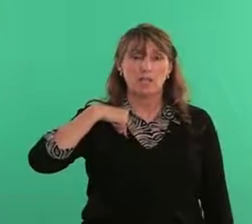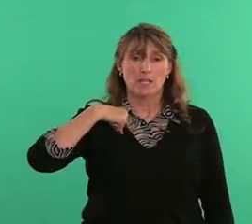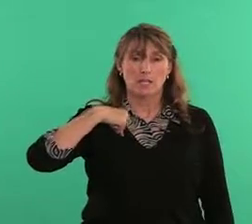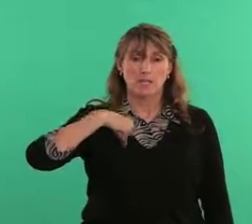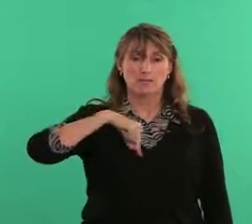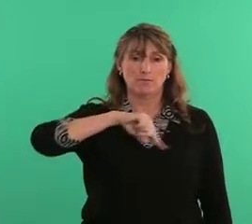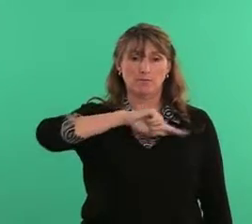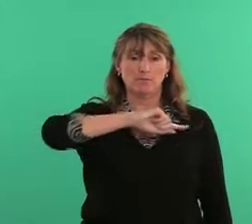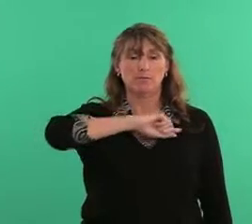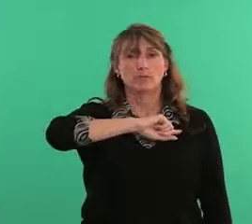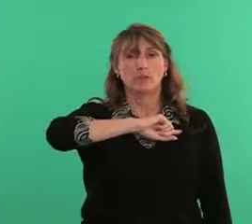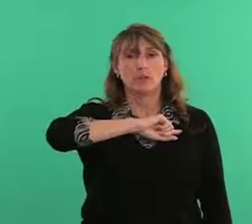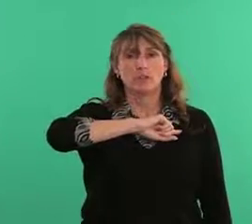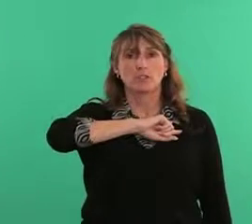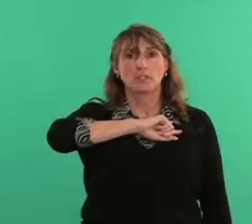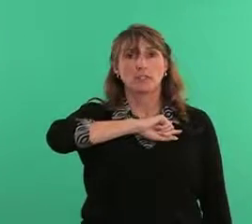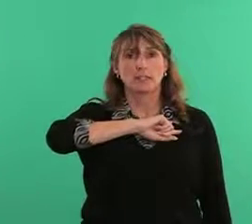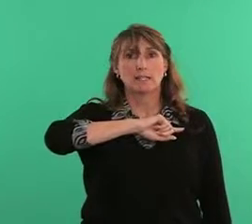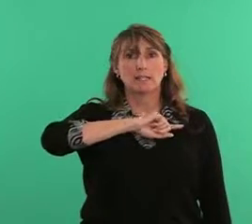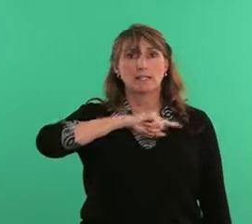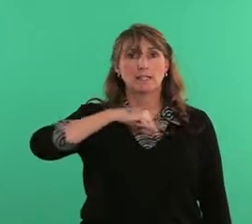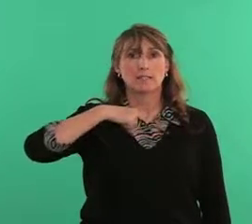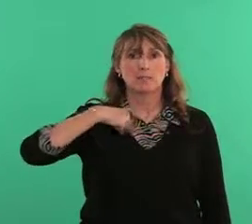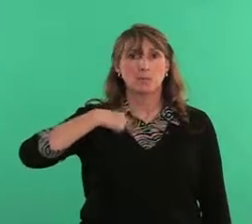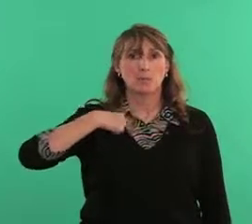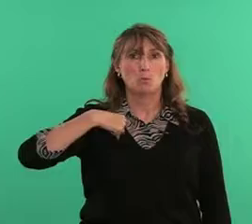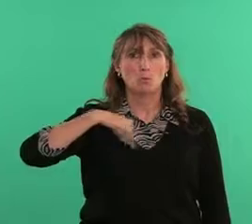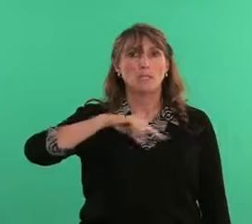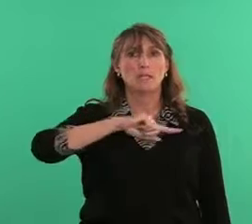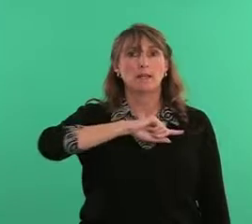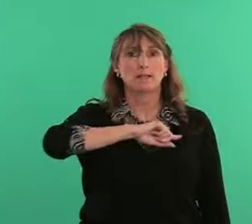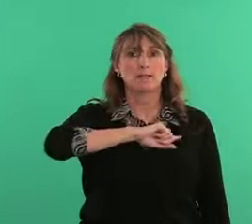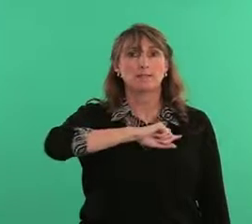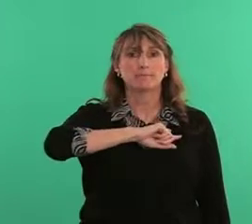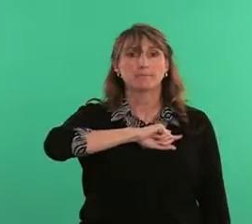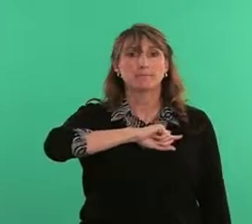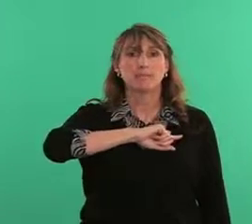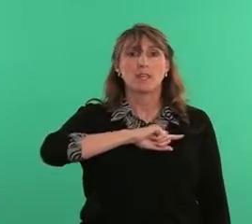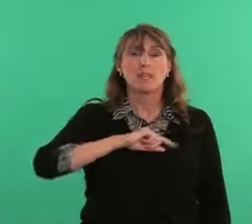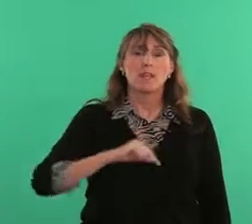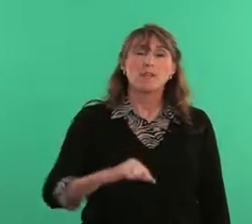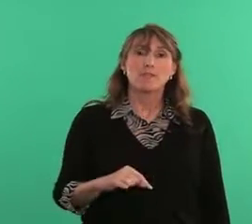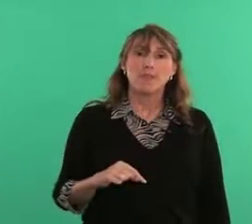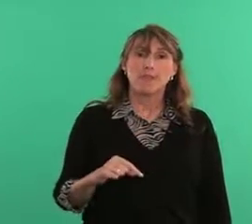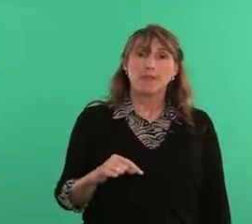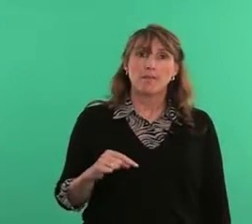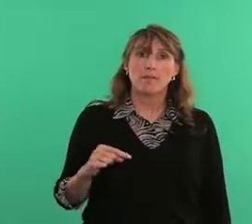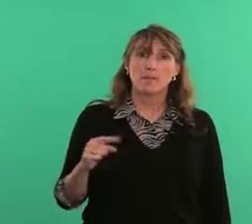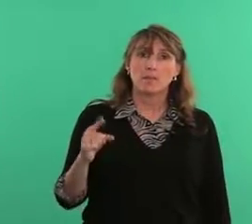and go across your chest like this we, us they, them